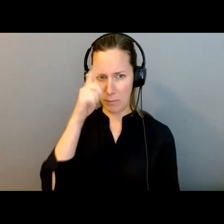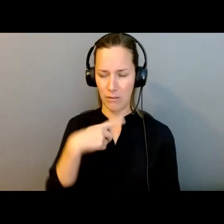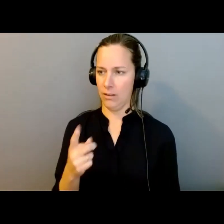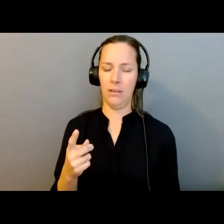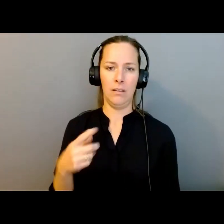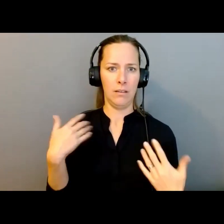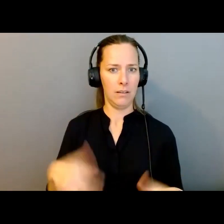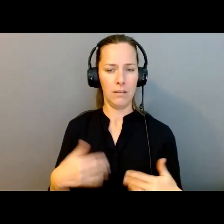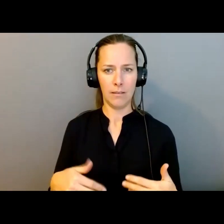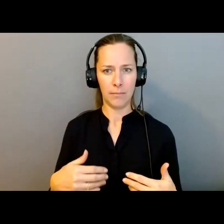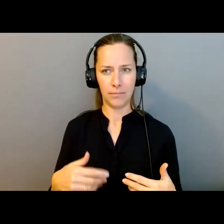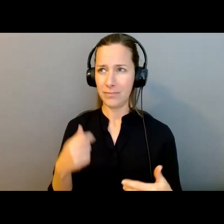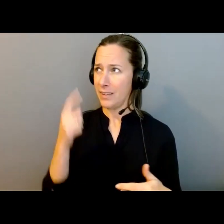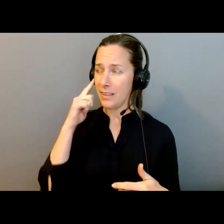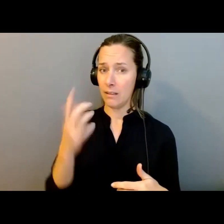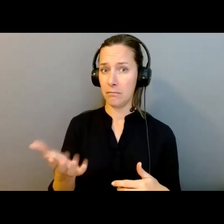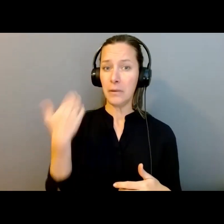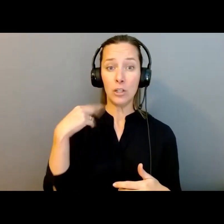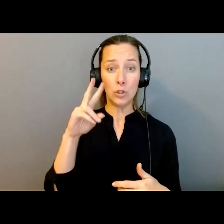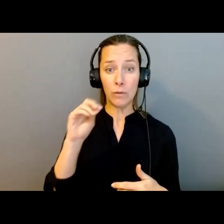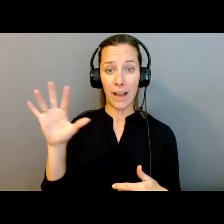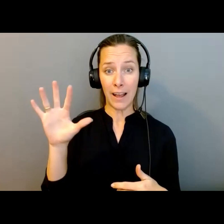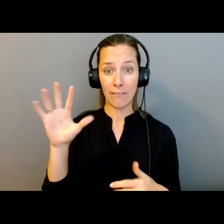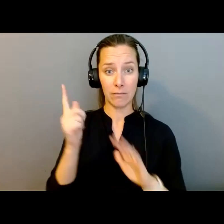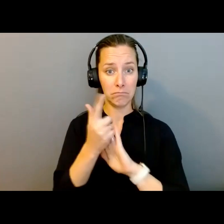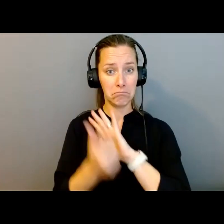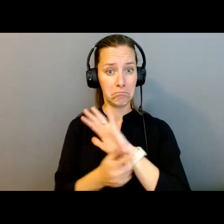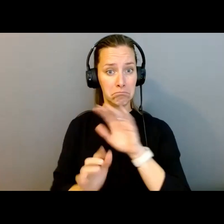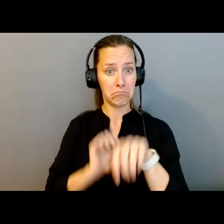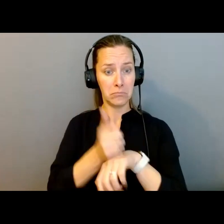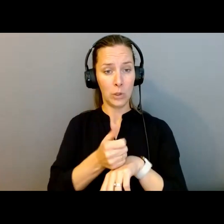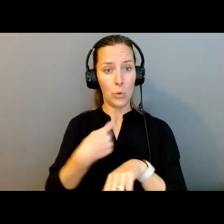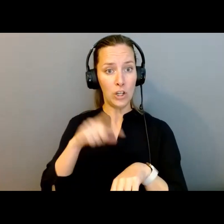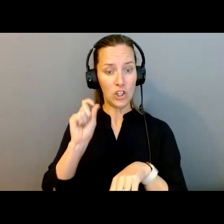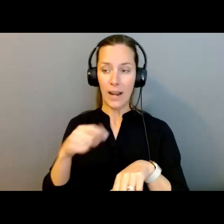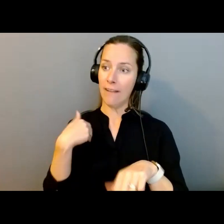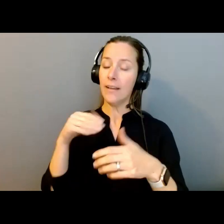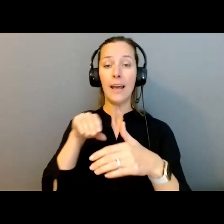I look back at 2005, this legislation came into place that we should have an accessible community.